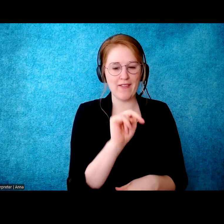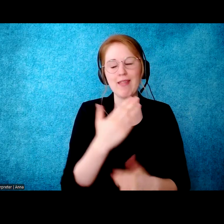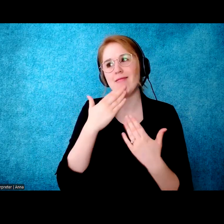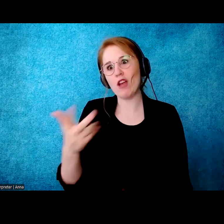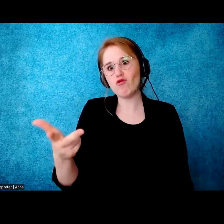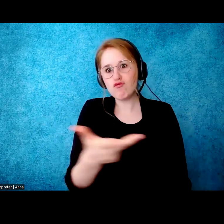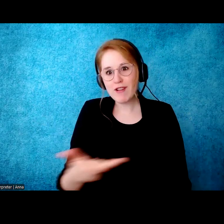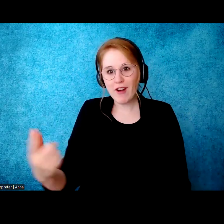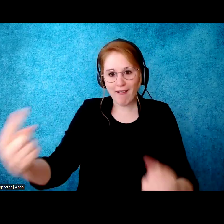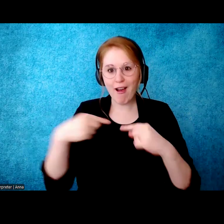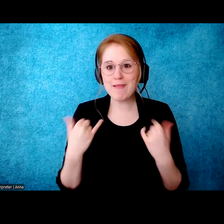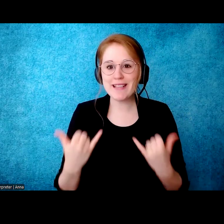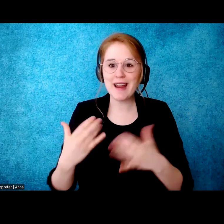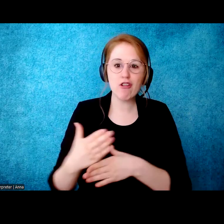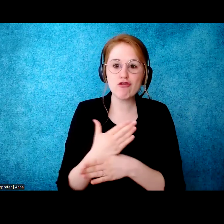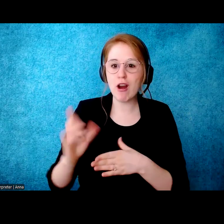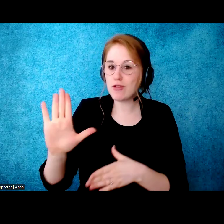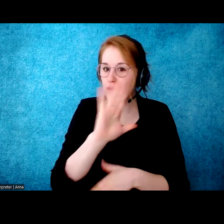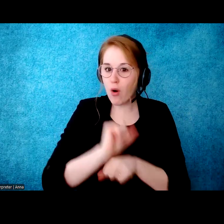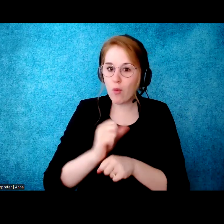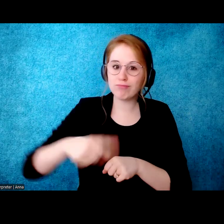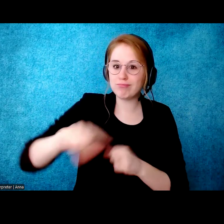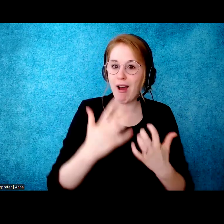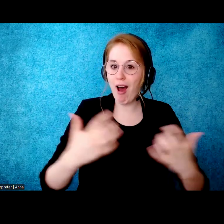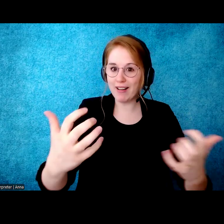and for sharing your work with this audience. The floor is yours.